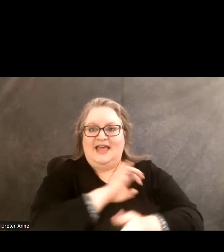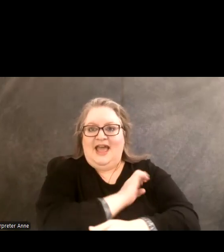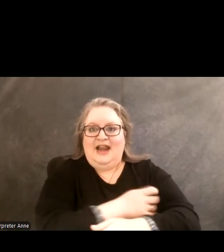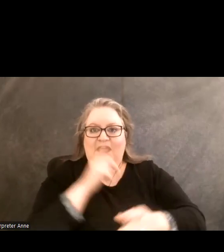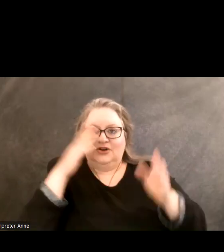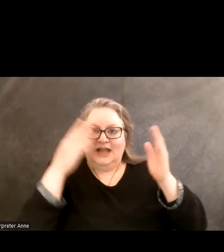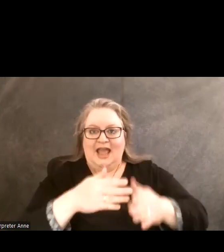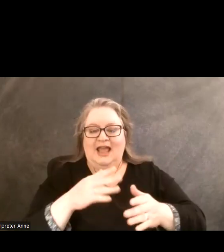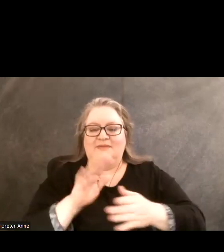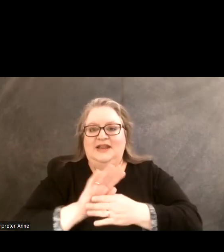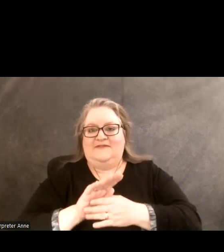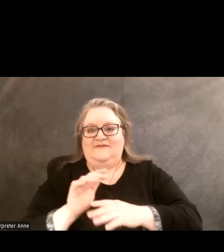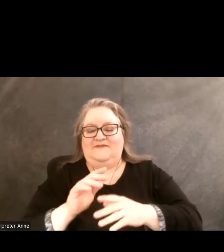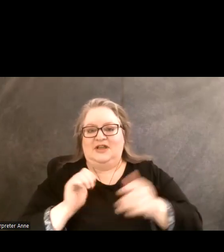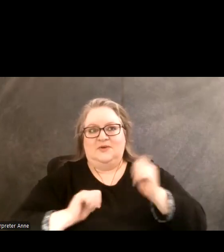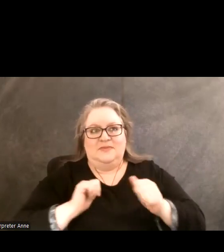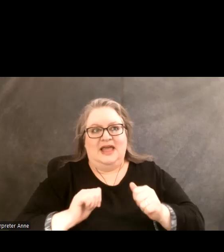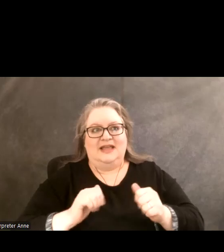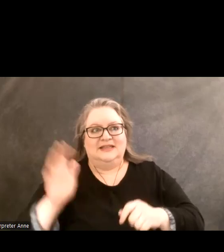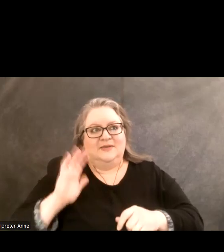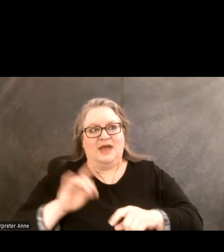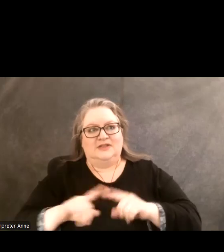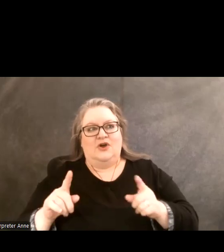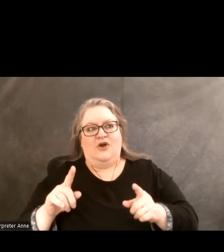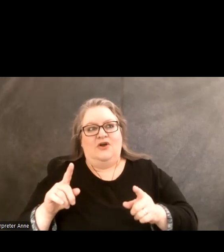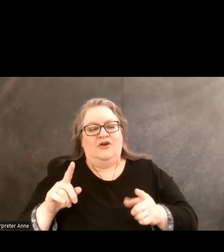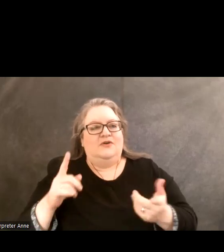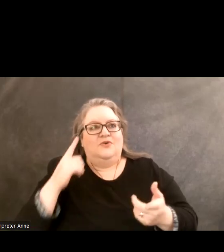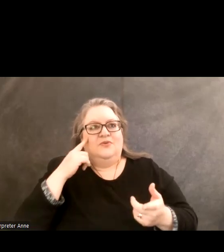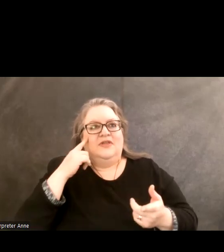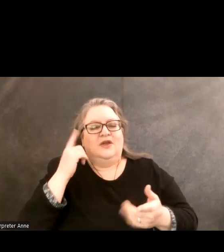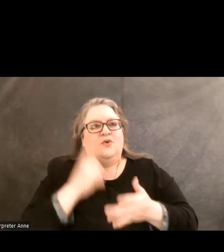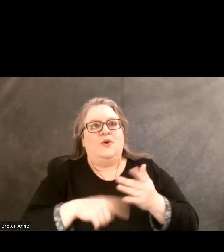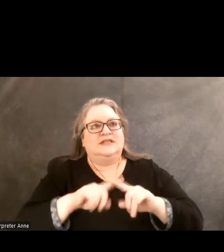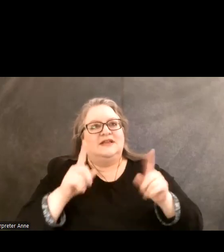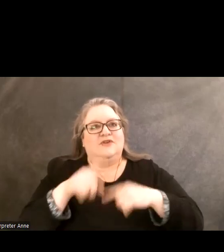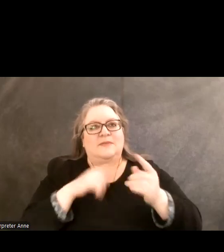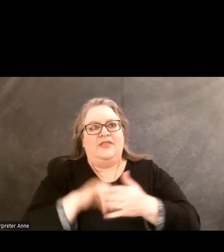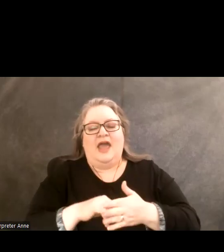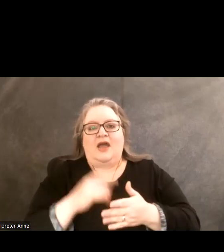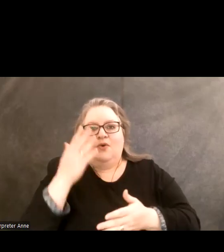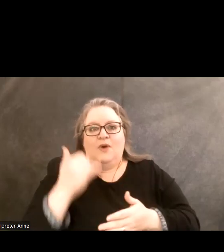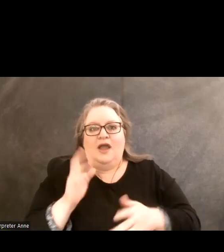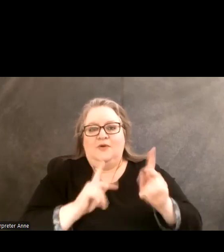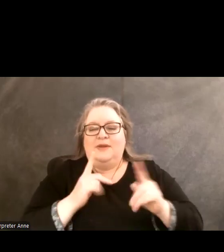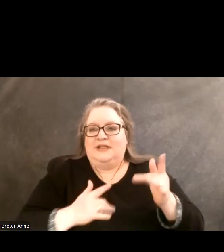the past and I'm like, so what's different about that? What makes people so excited for this? This is interesting to